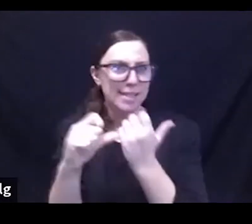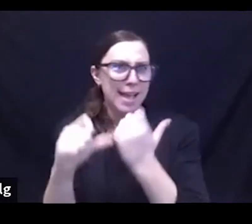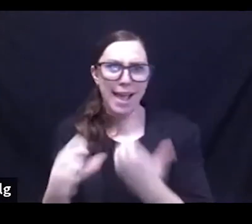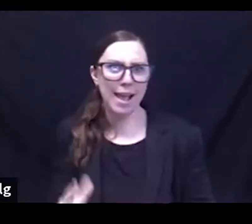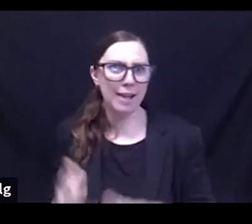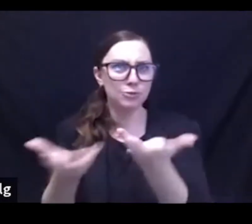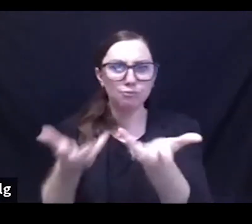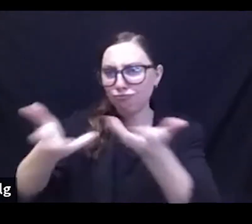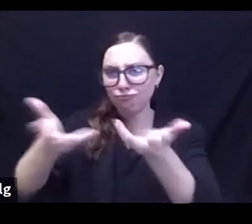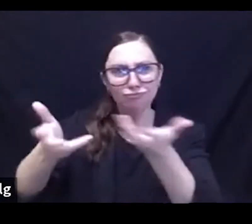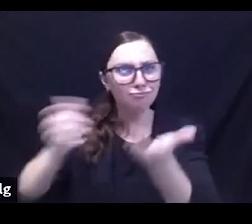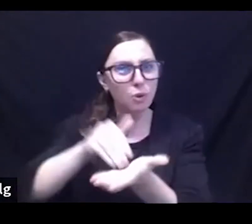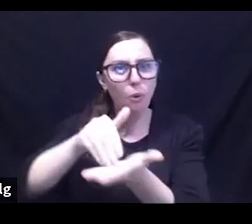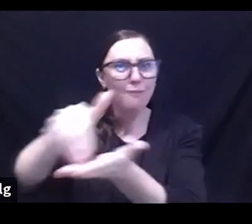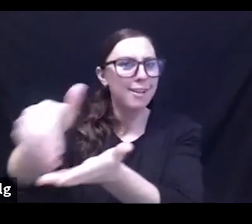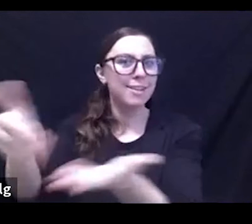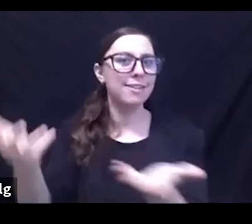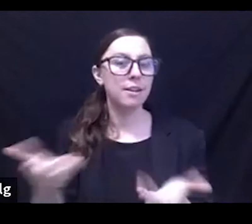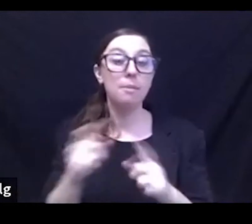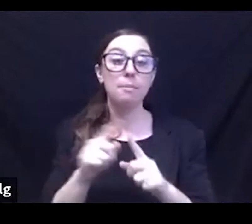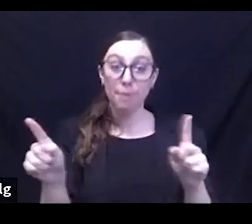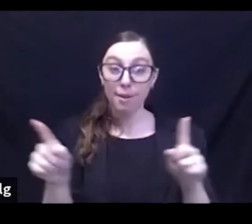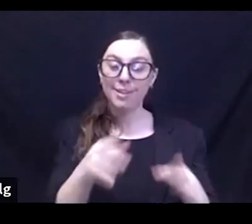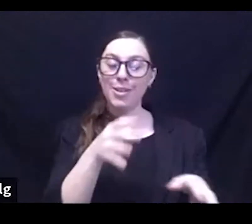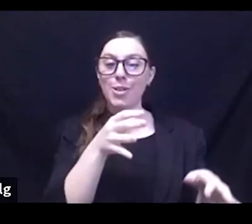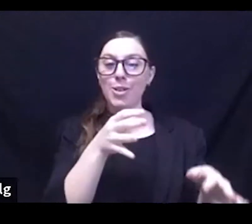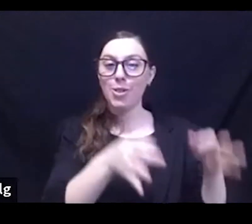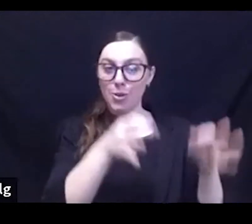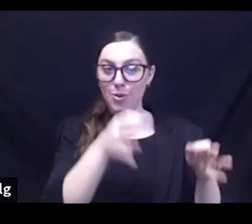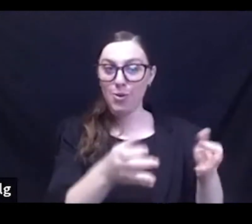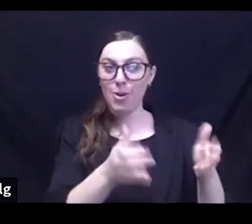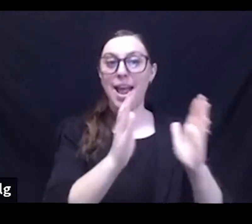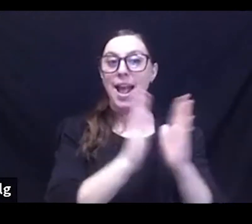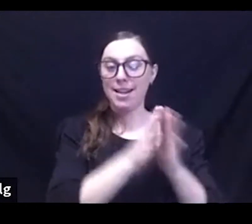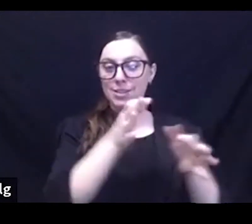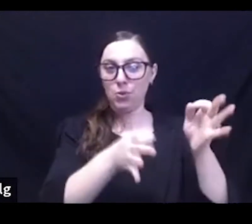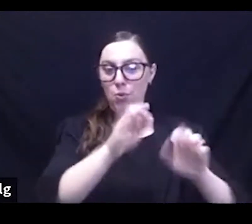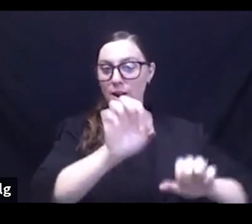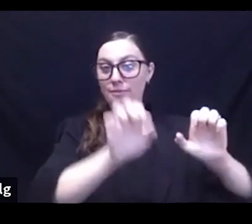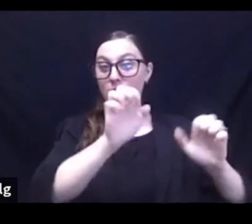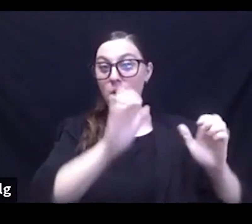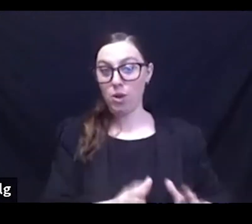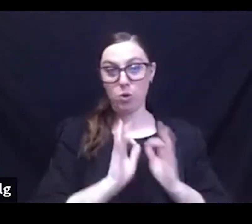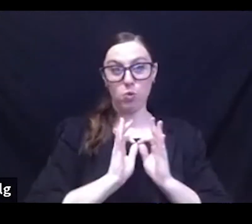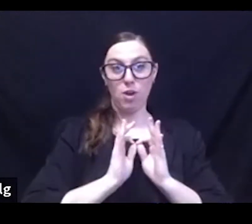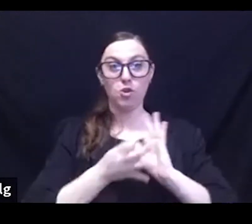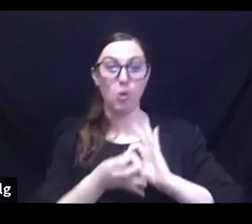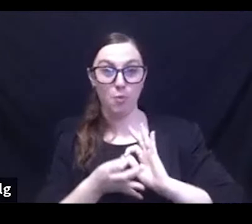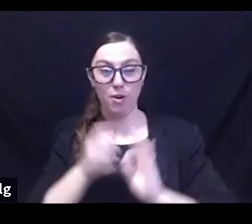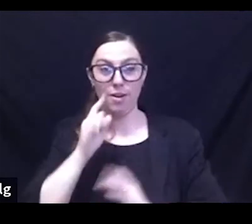was quick to read Michael's lip because the aide was able to read his lips. The